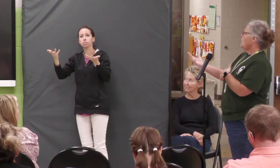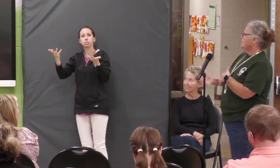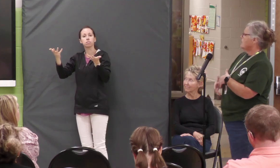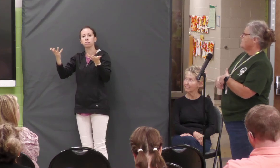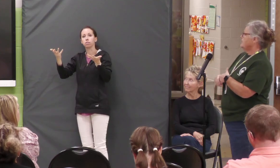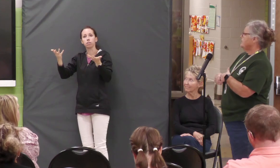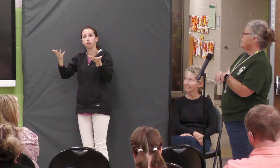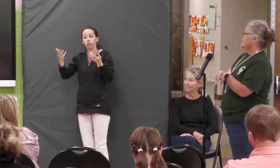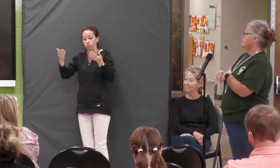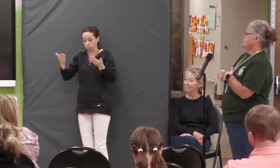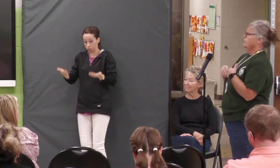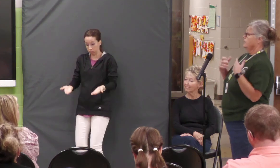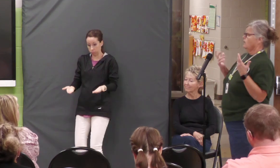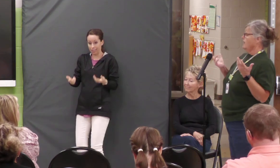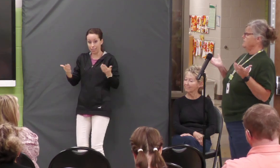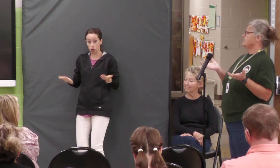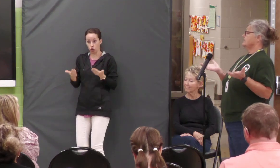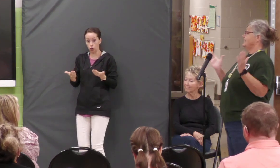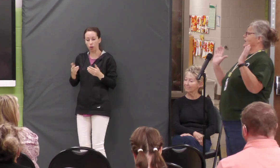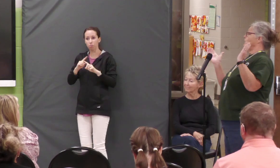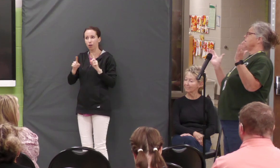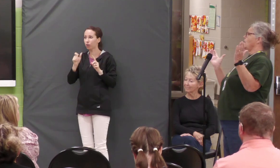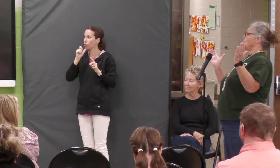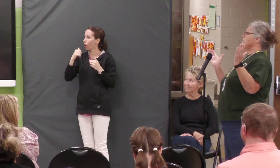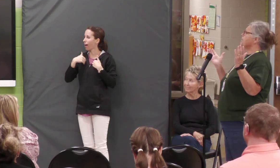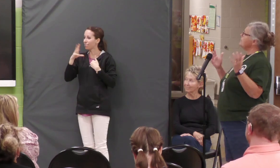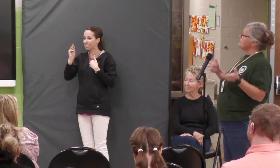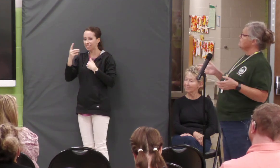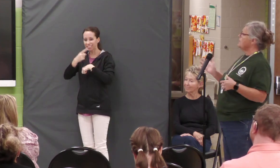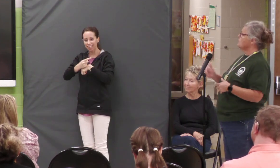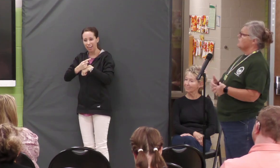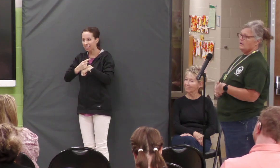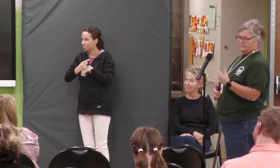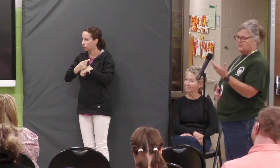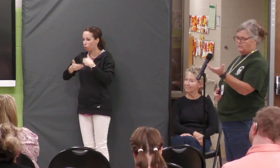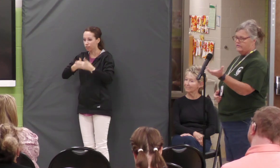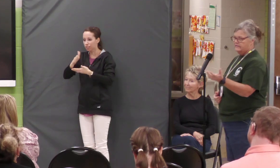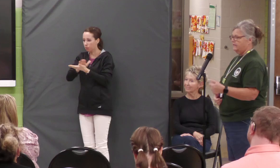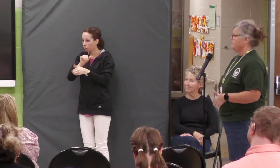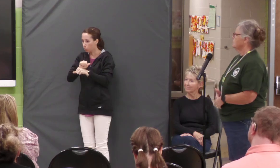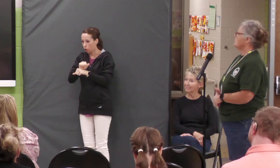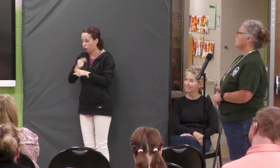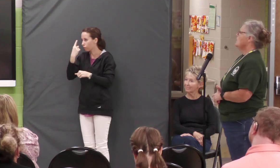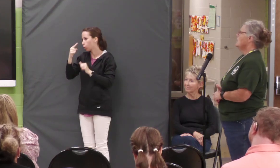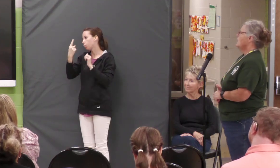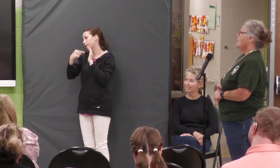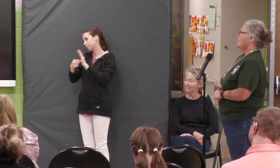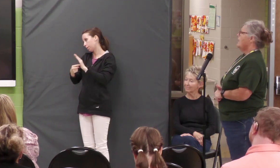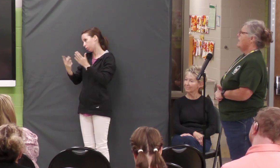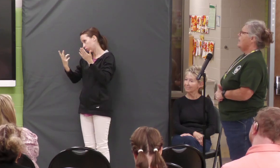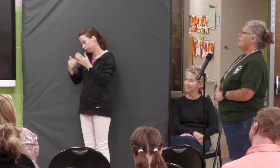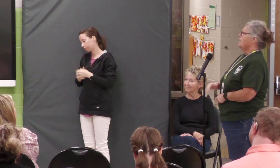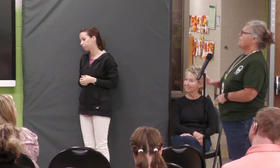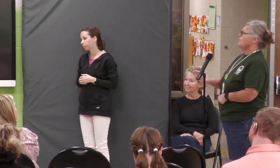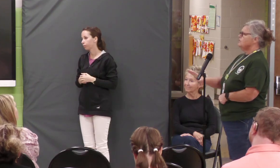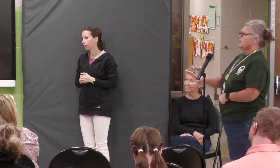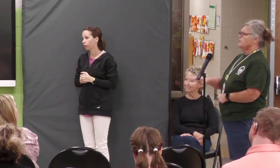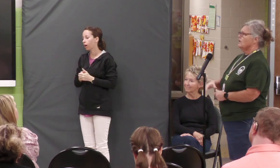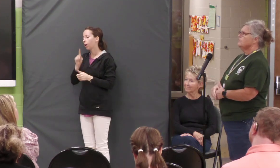fall at our feet and we don't have a 60 window to process paperwork I'm just going to so I promise you I'm not